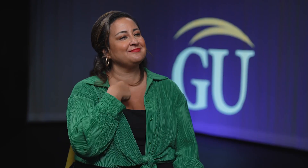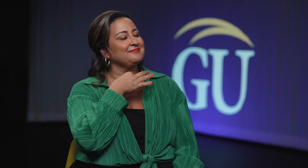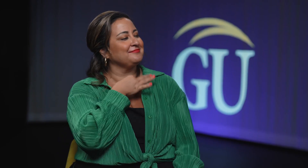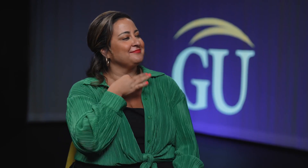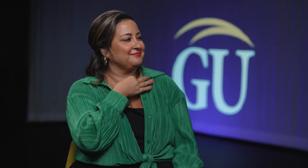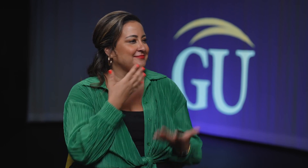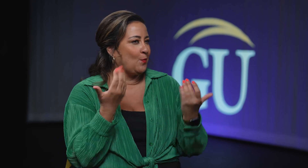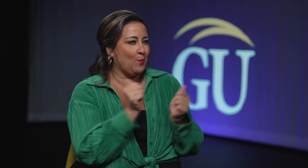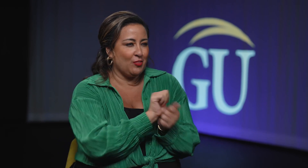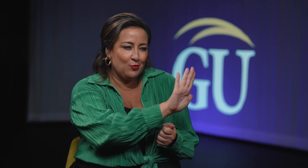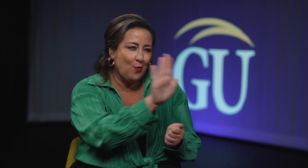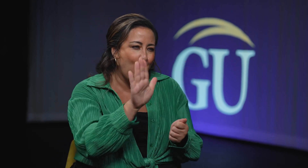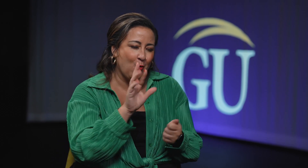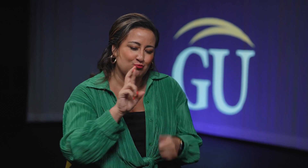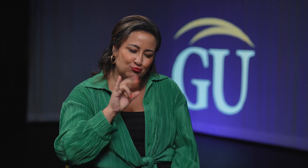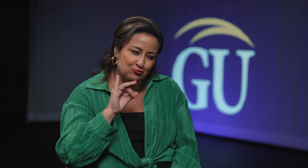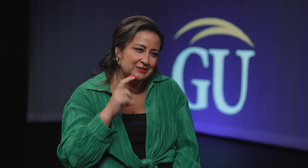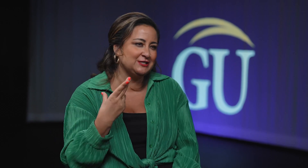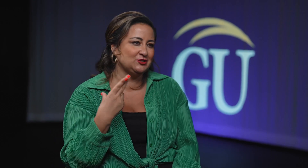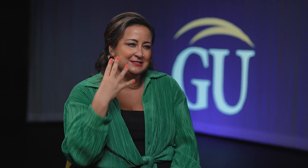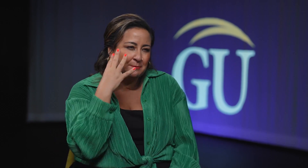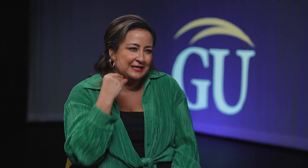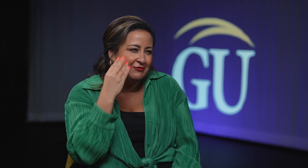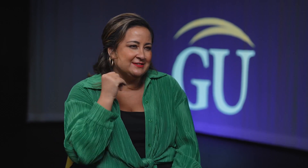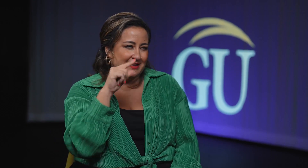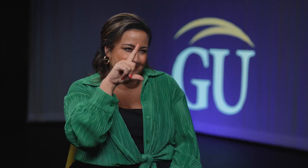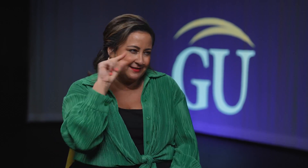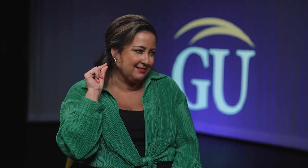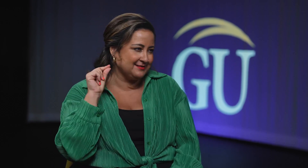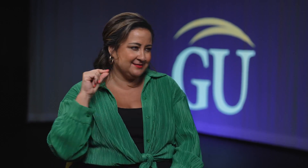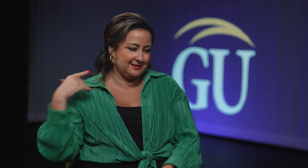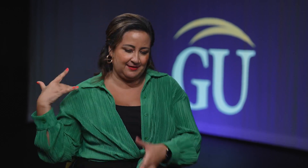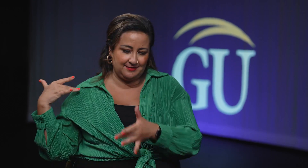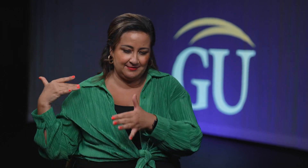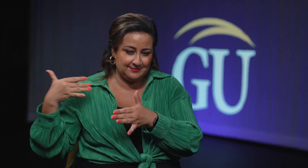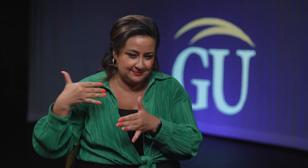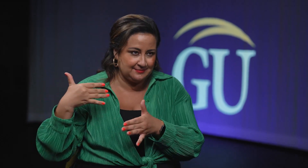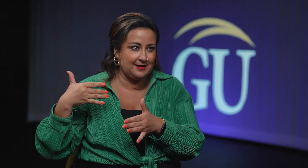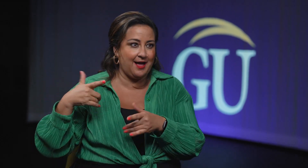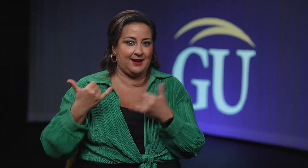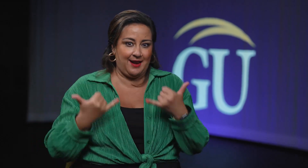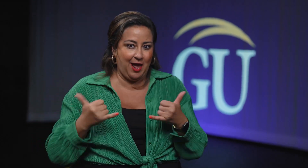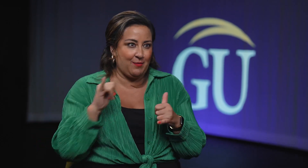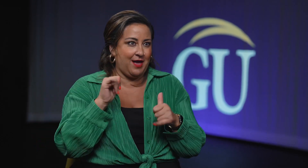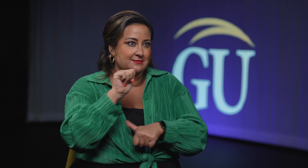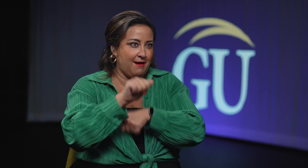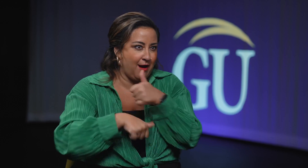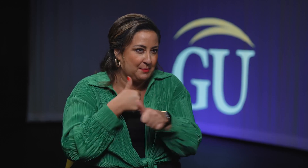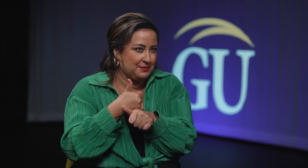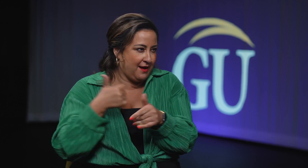I’m curious, with your rich experience at Gallaudet as students and as alumni,